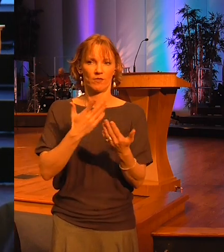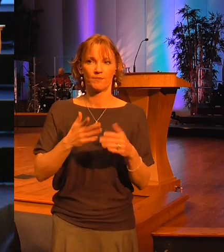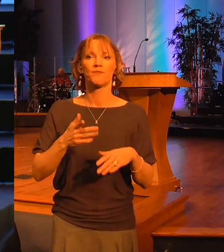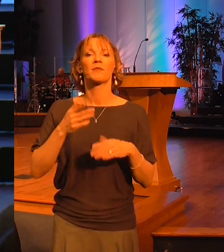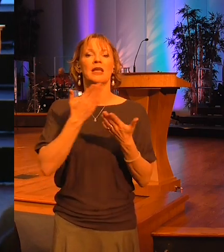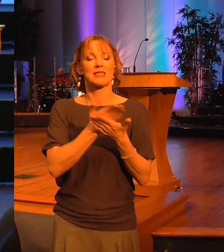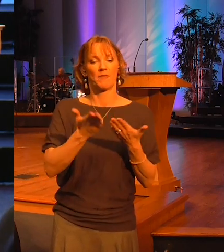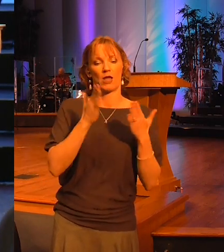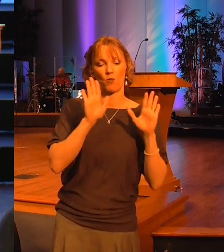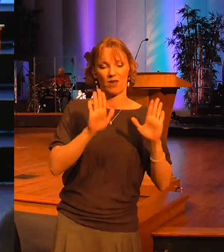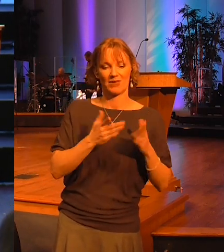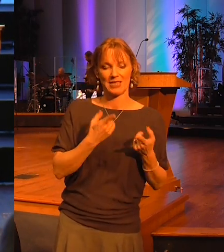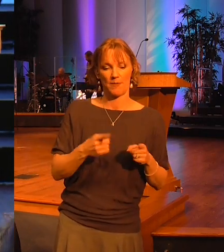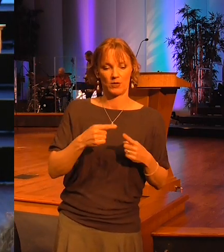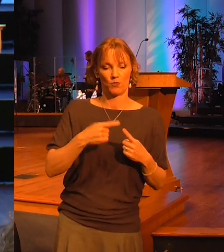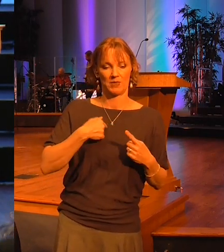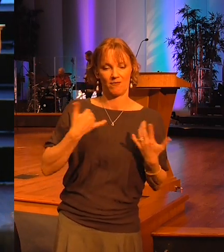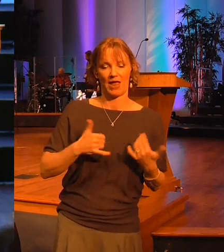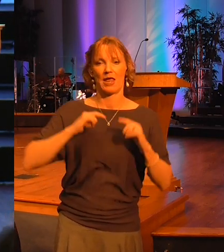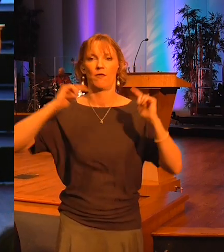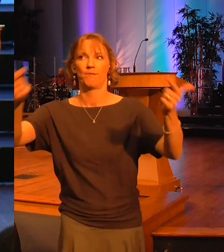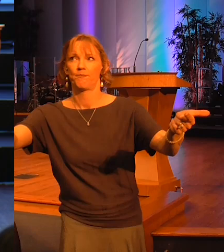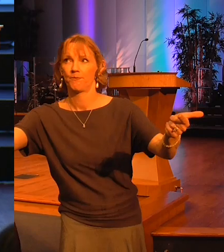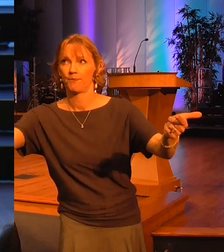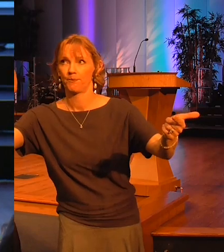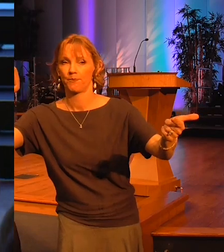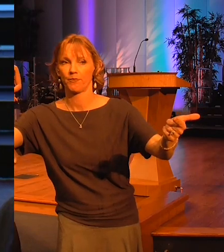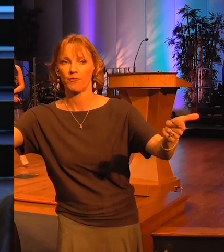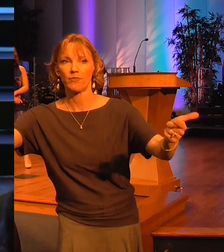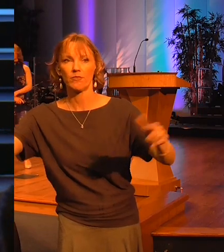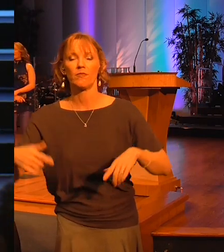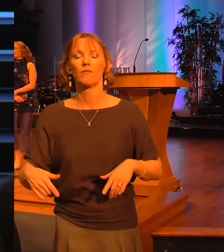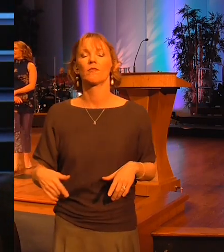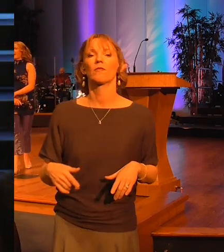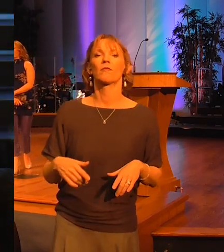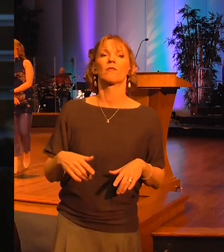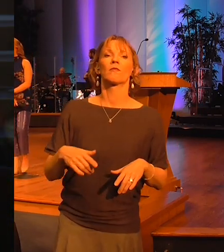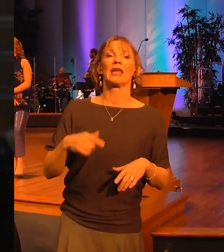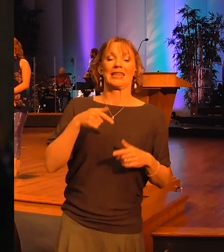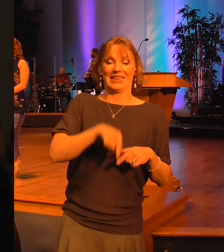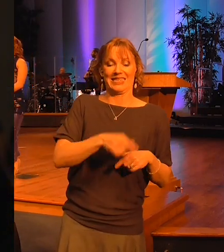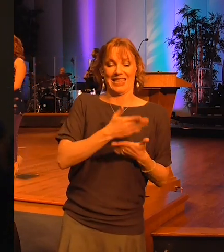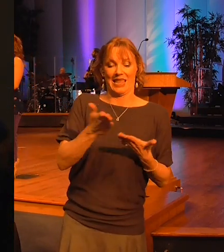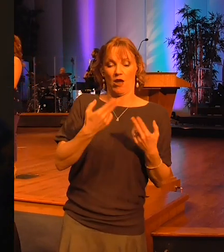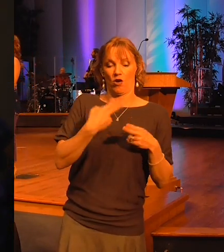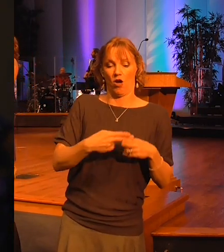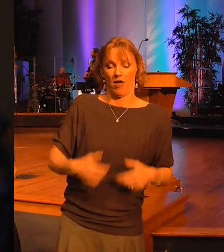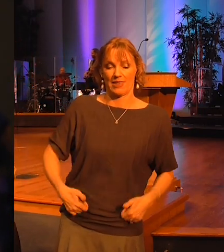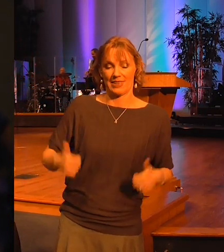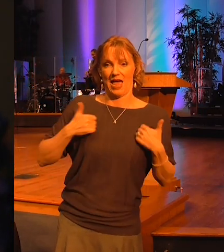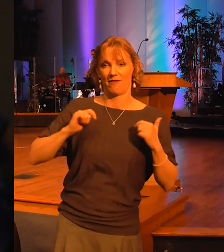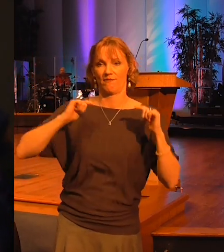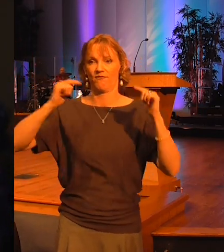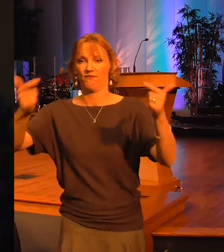to me right now something wonderful it is this thing called life it is this thing called life